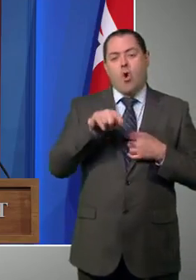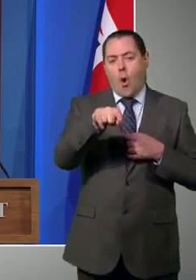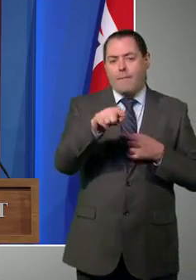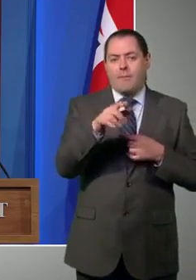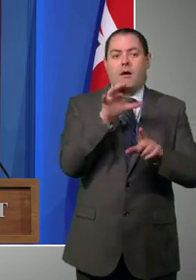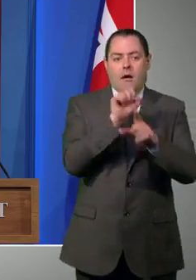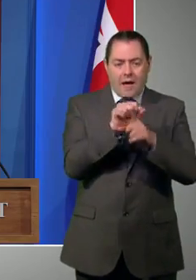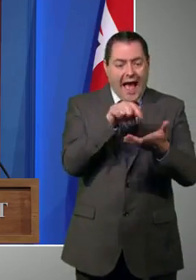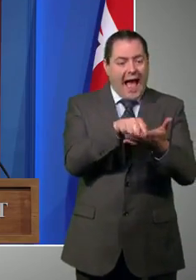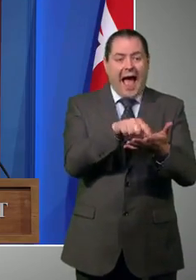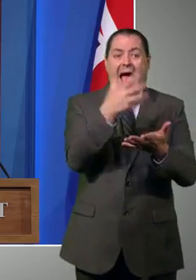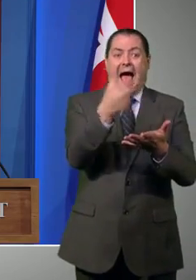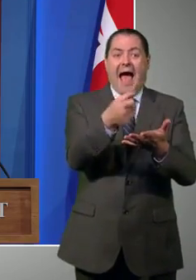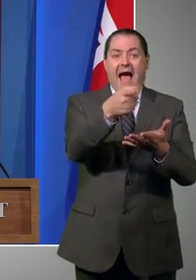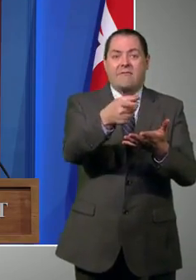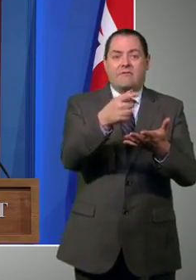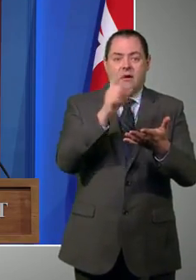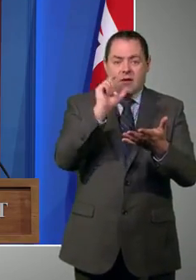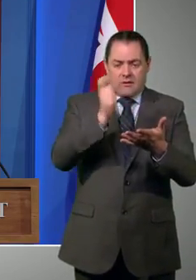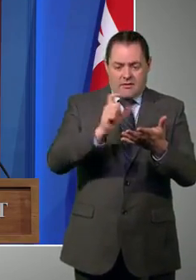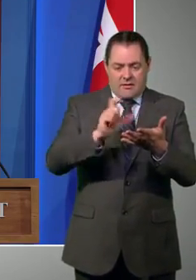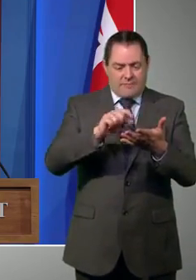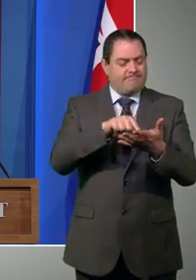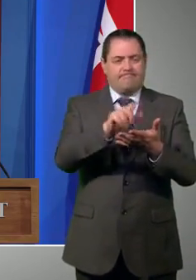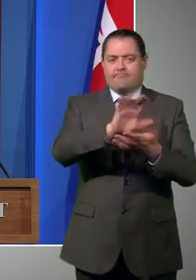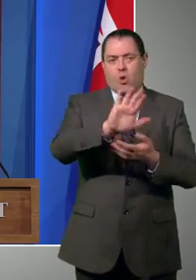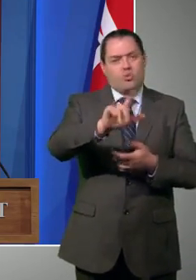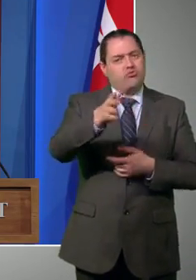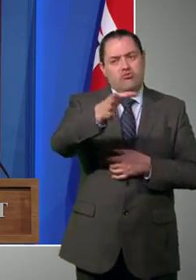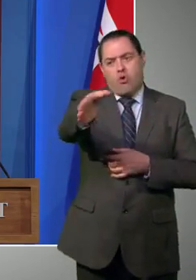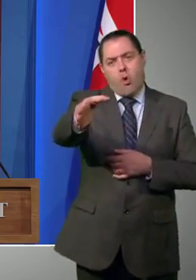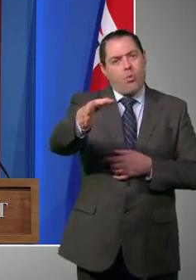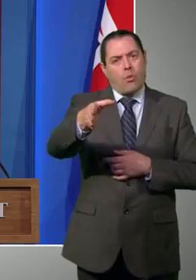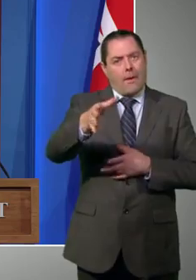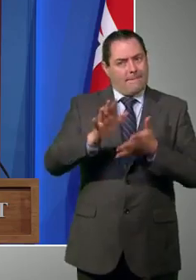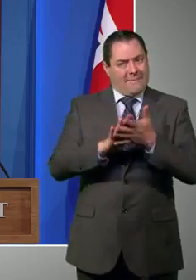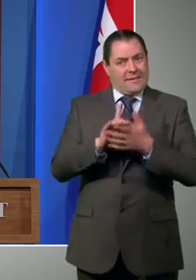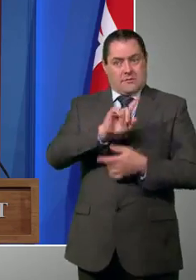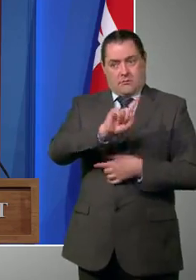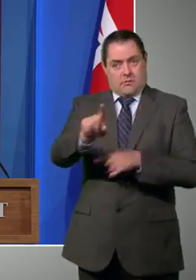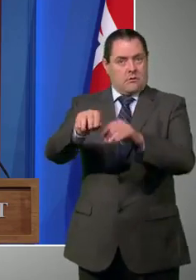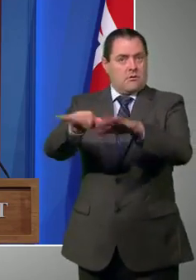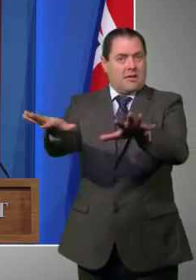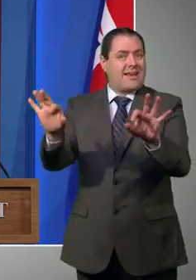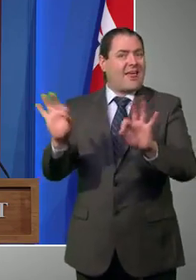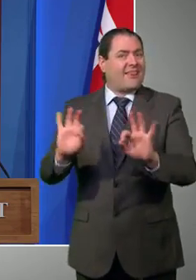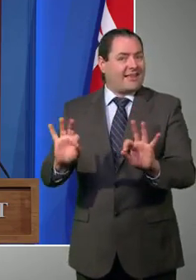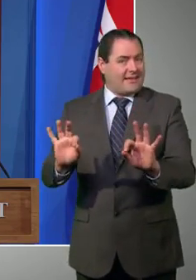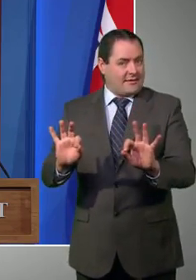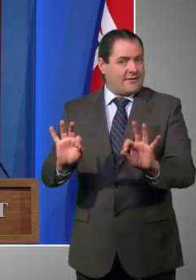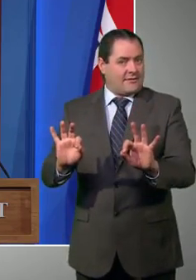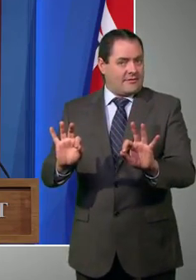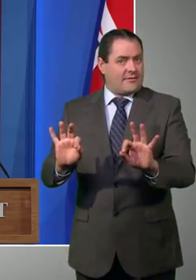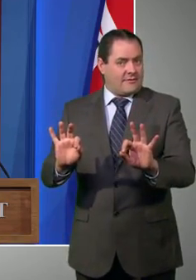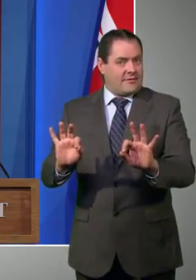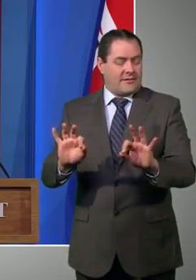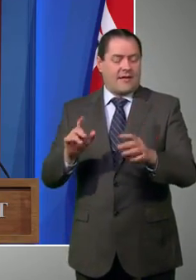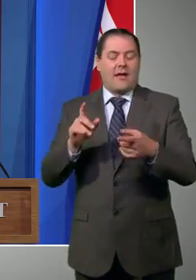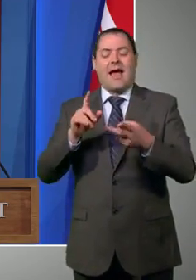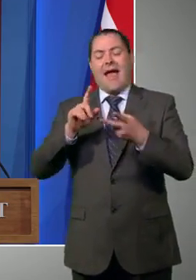the setting so they are not no risk of. On that infection to others and of course we've had